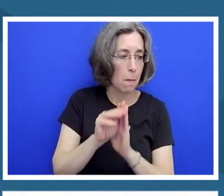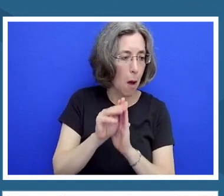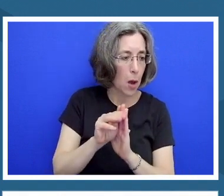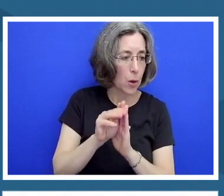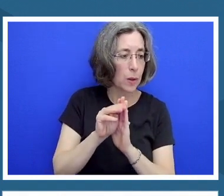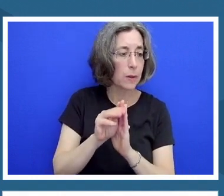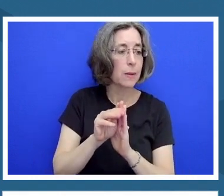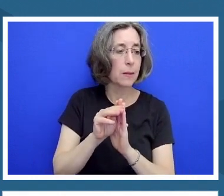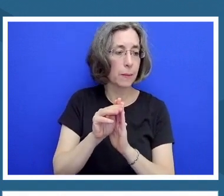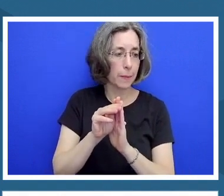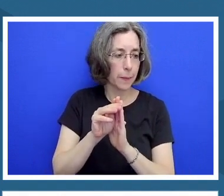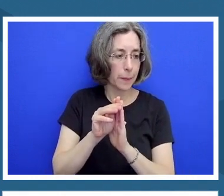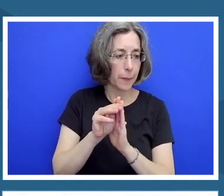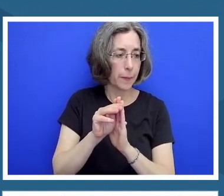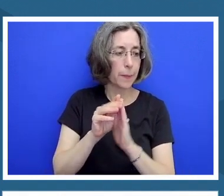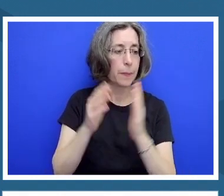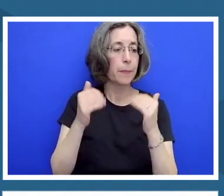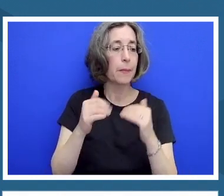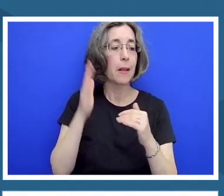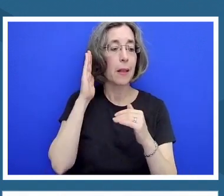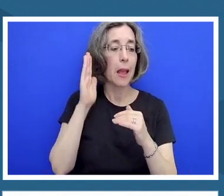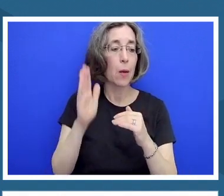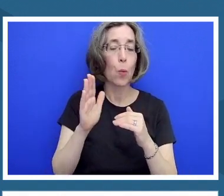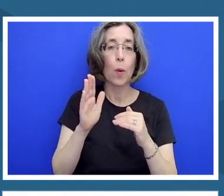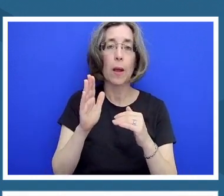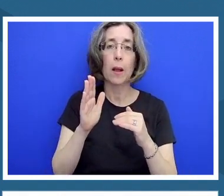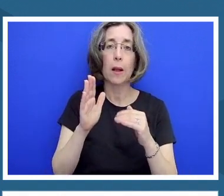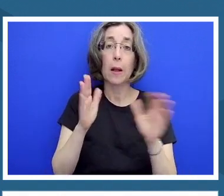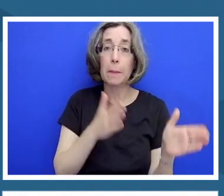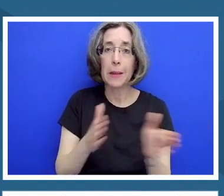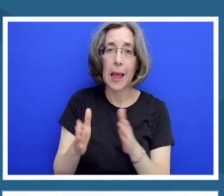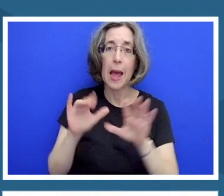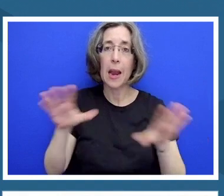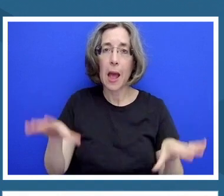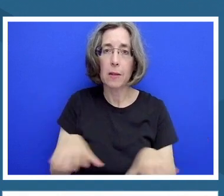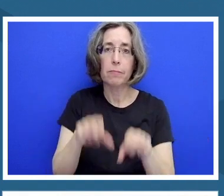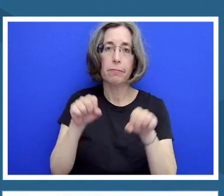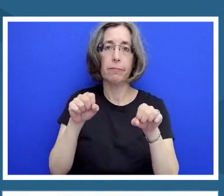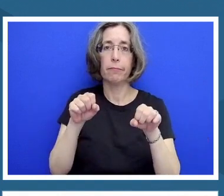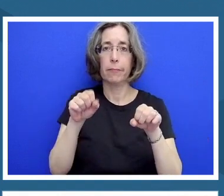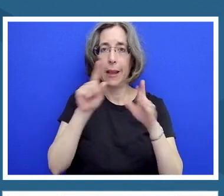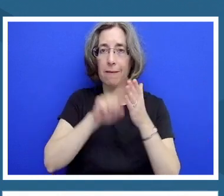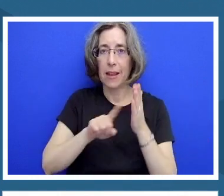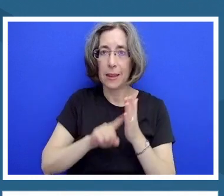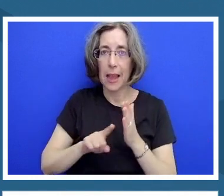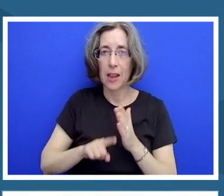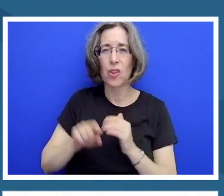and they'll plan out plan and carry out investigations which mary will actually describe for us in a second of what that